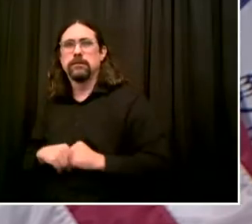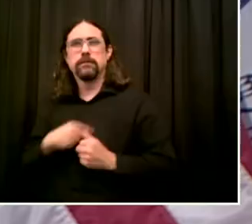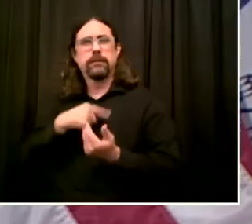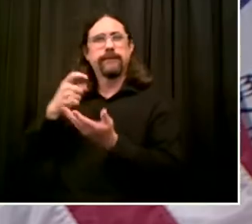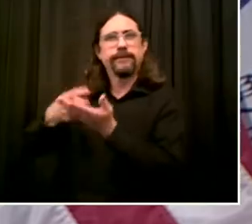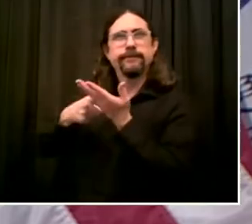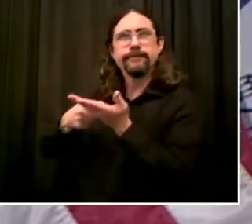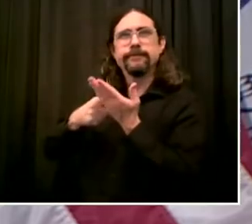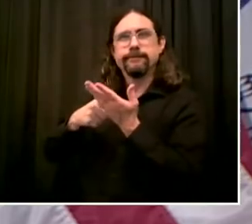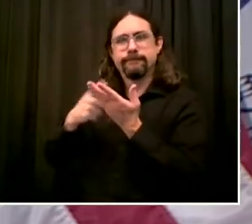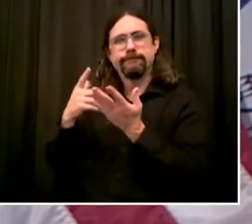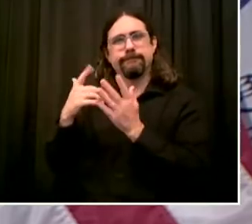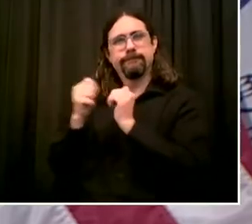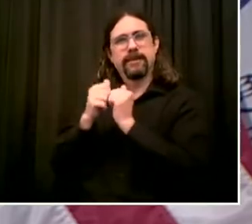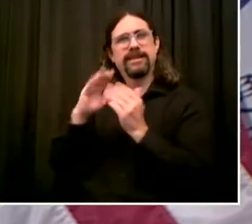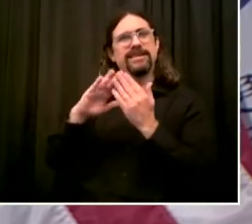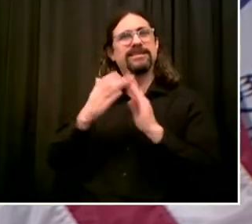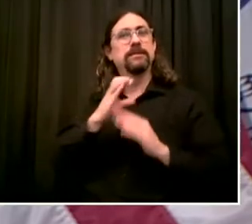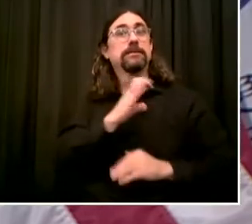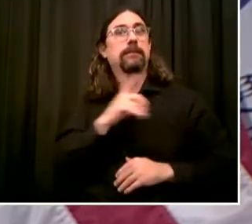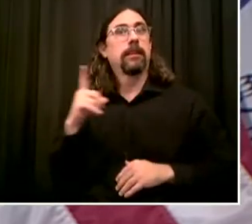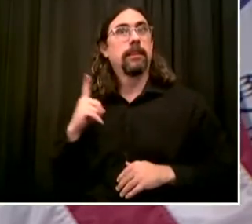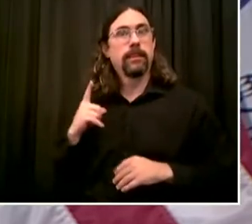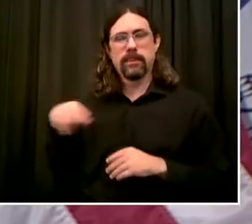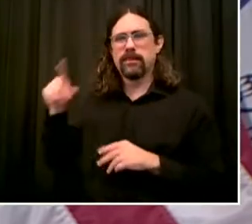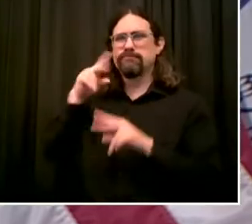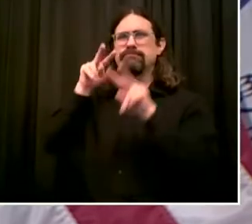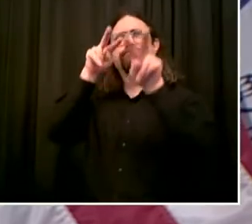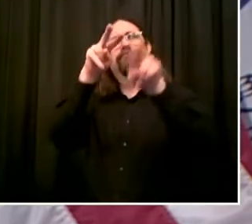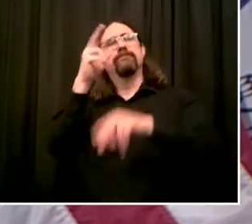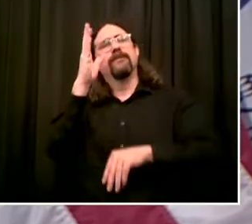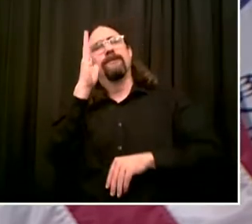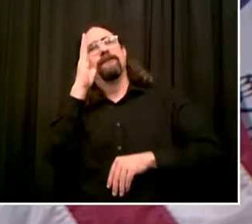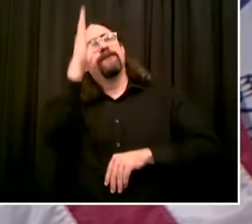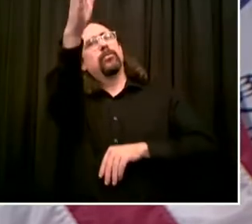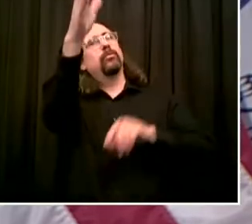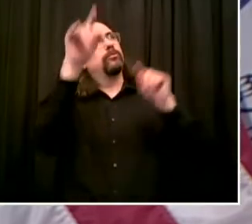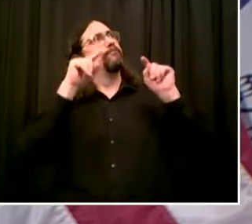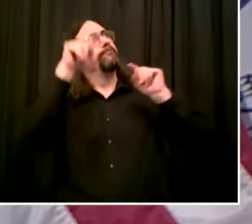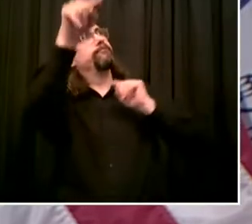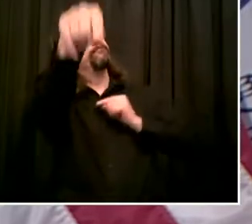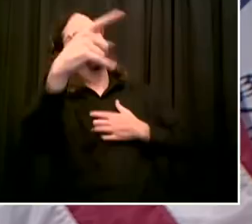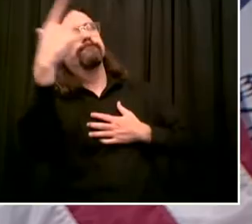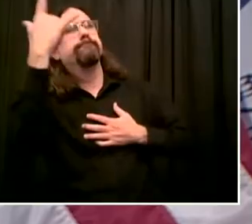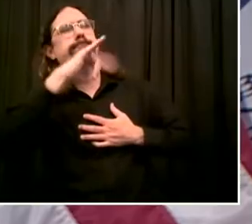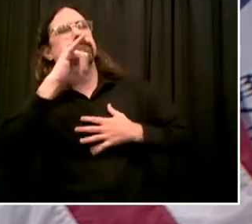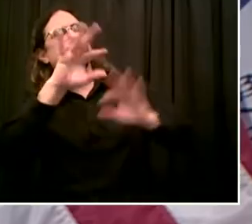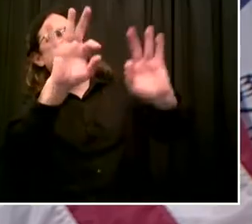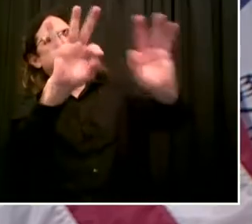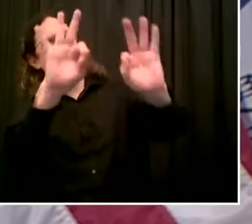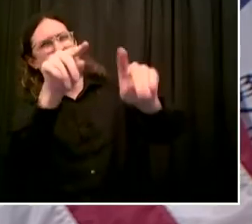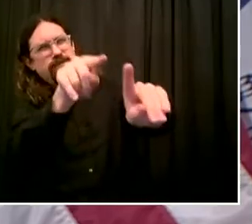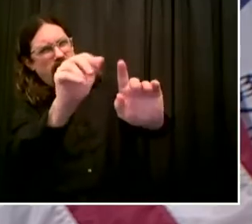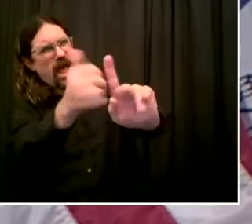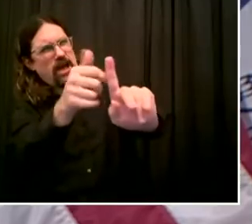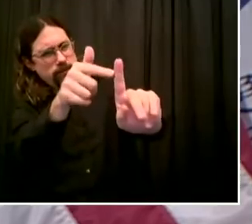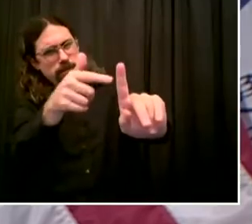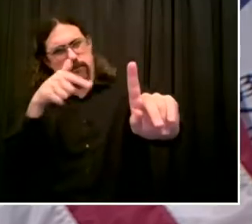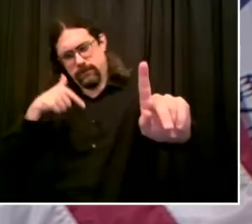WE CAN MOVE FORWARD TOGETHER. I WOULD LIKE TO FOLLOW UP.